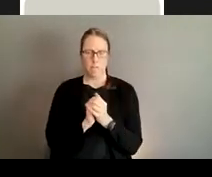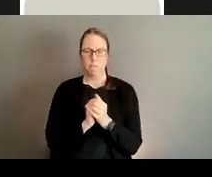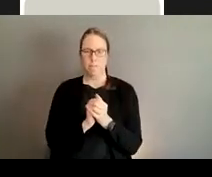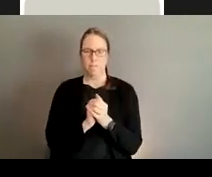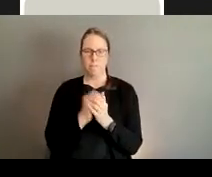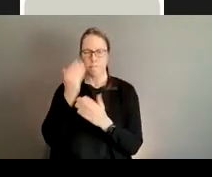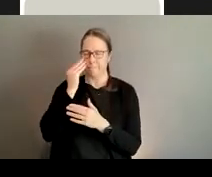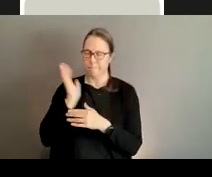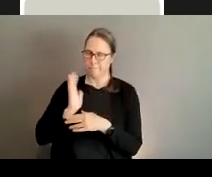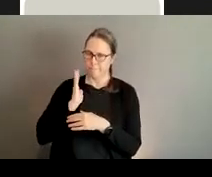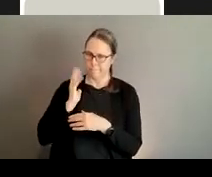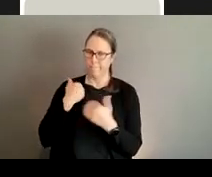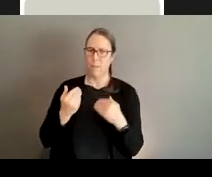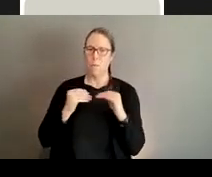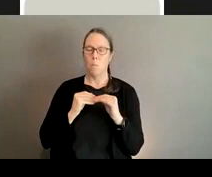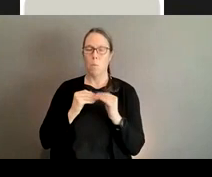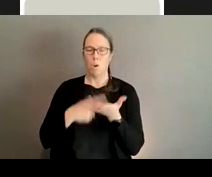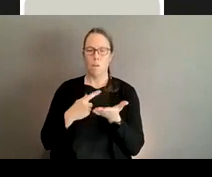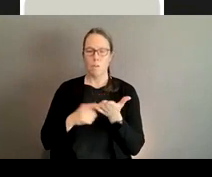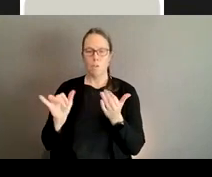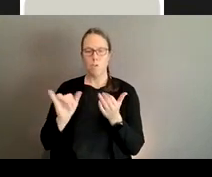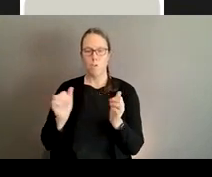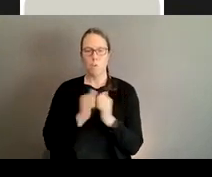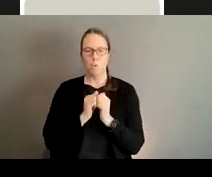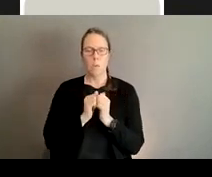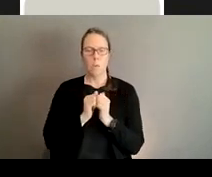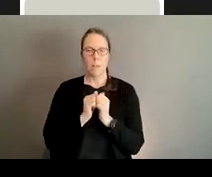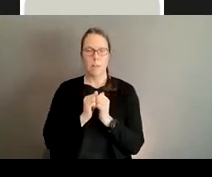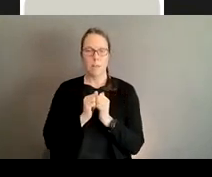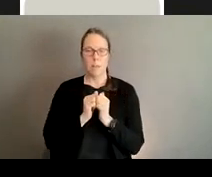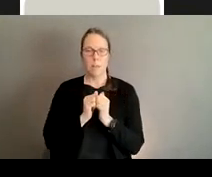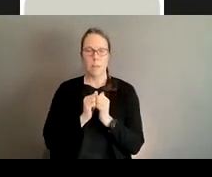in the past as well with efforts to have sponsorship